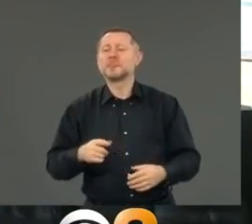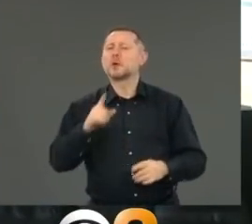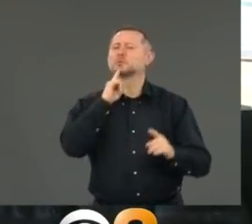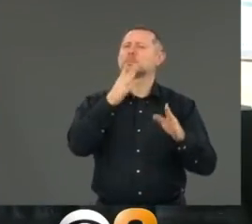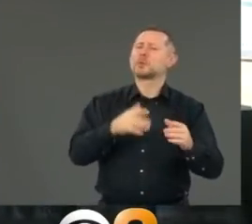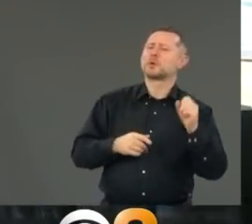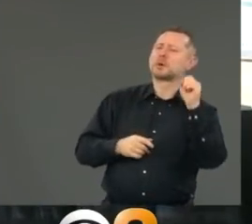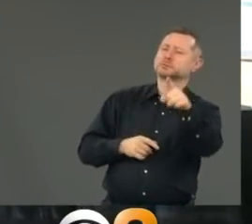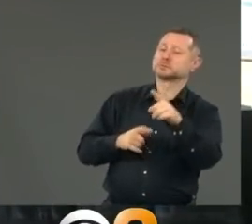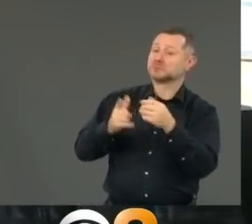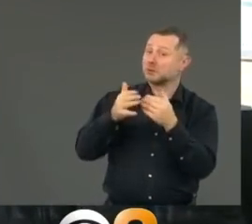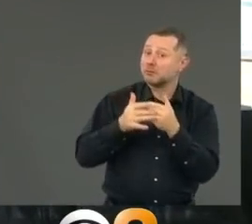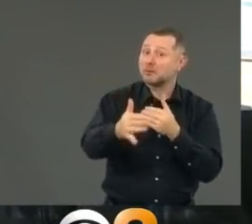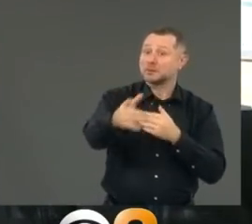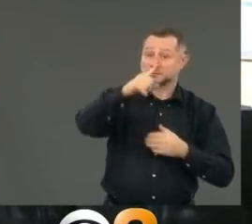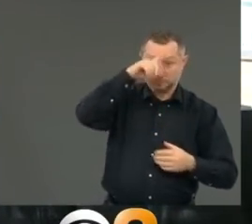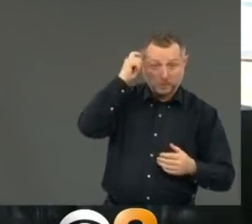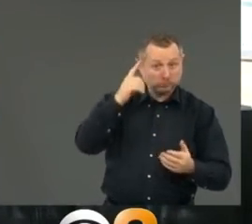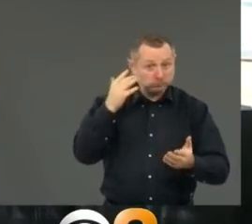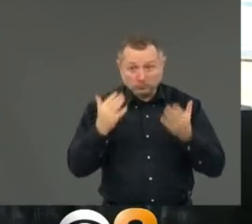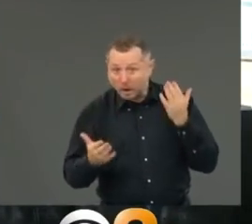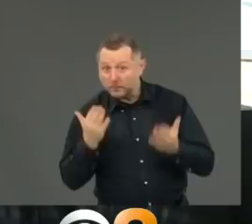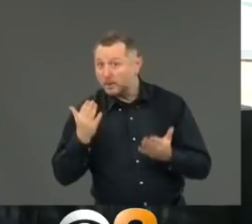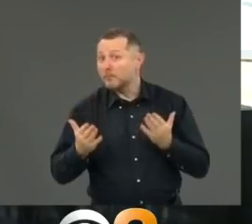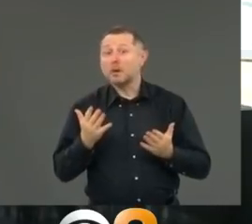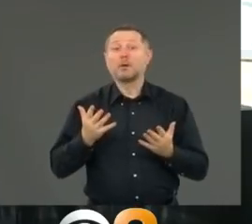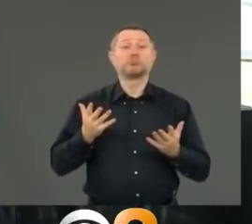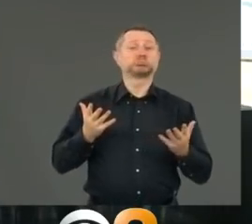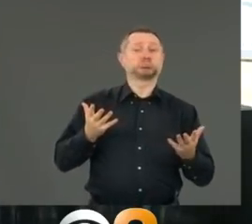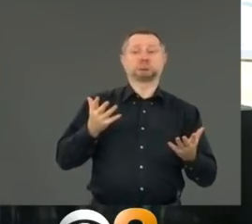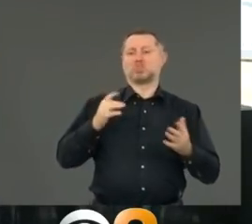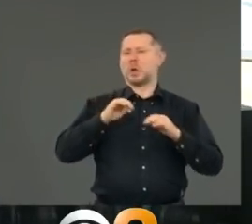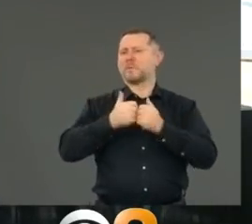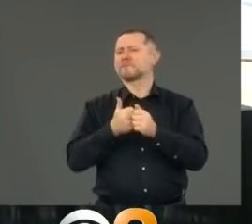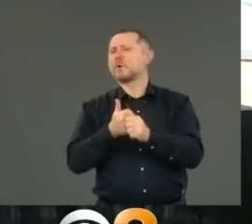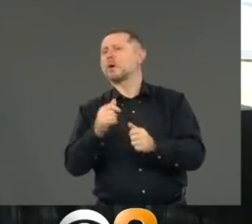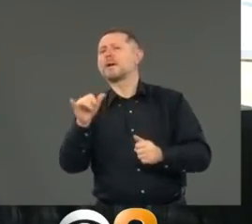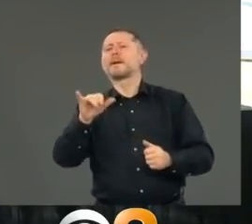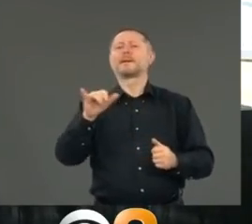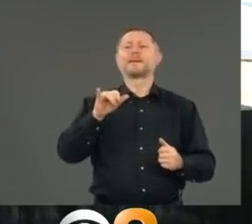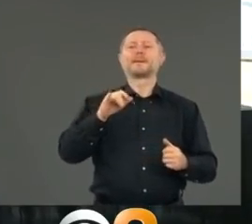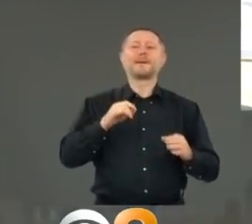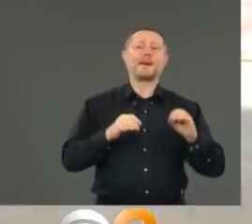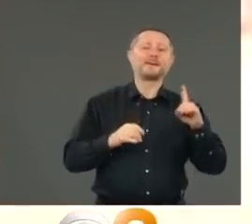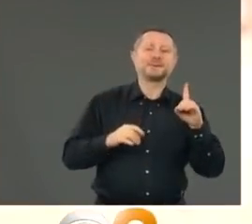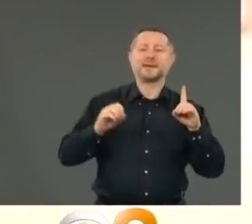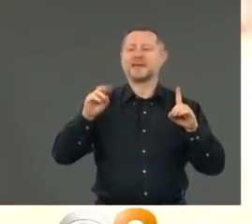WE START GRADUALLY AND SLOWLY AND WE MAKE SURE WE ARE ALL BEING SMART SO THE VIRUS INFECTION RATE STAYS DOWN AND WE CONTINUE TO REOPEN.